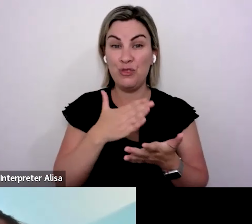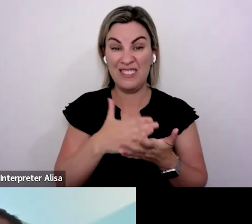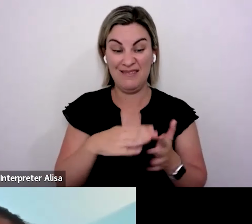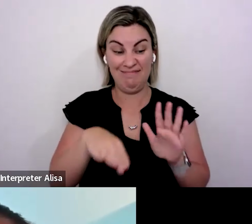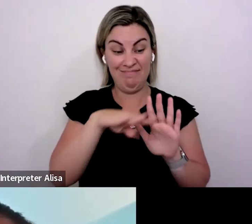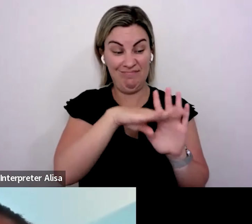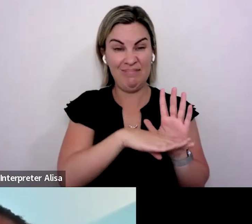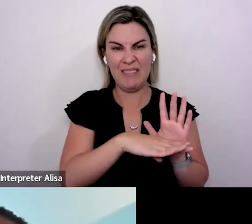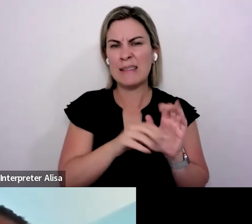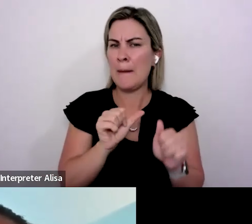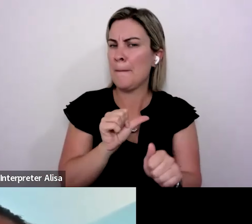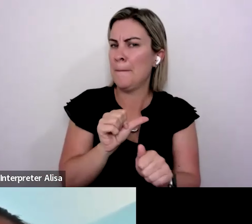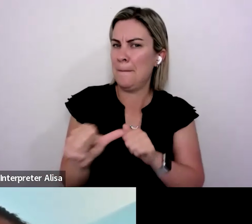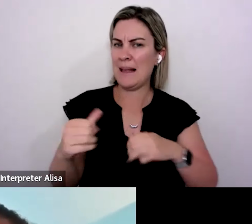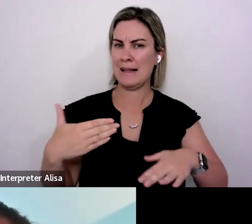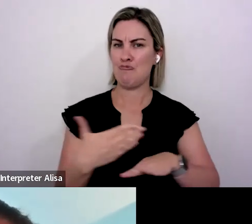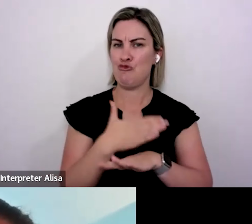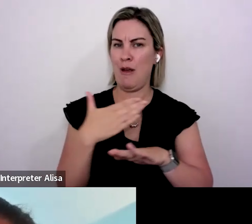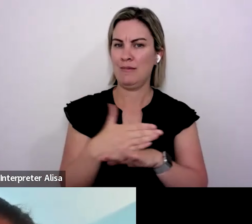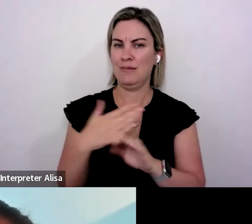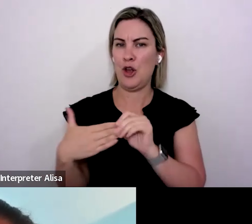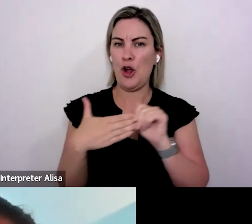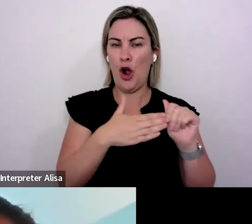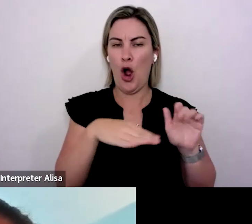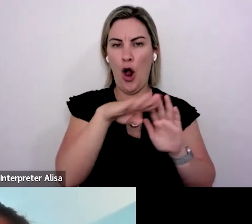for people wanting to work with First Nations artists and communities.